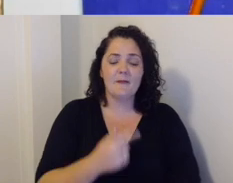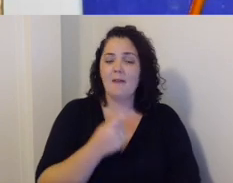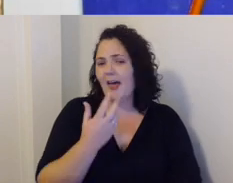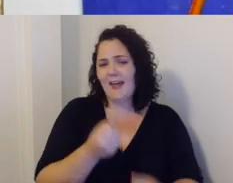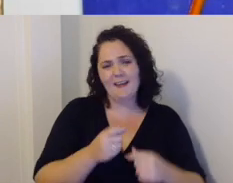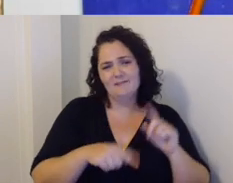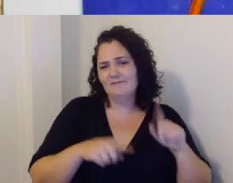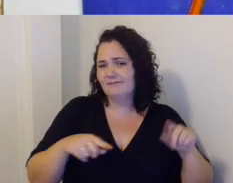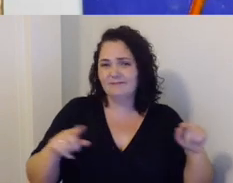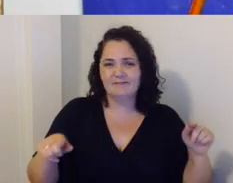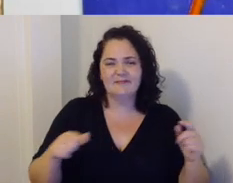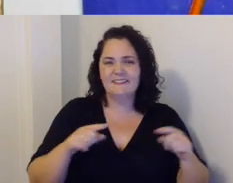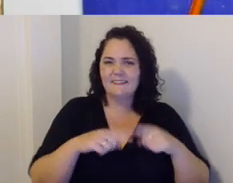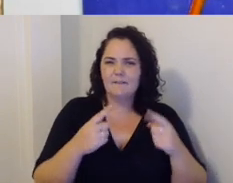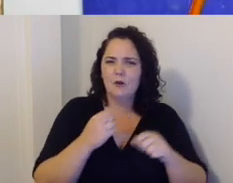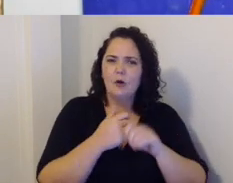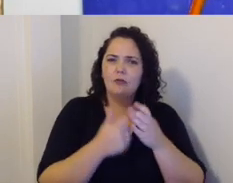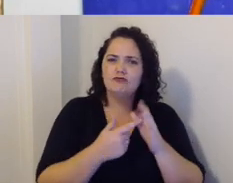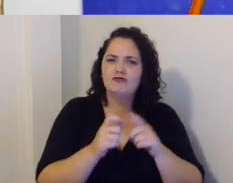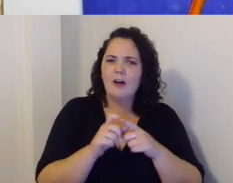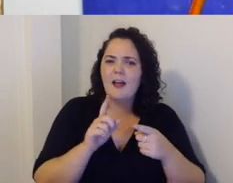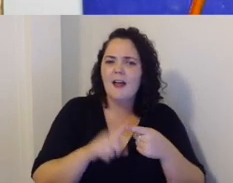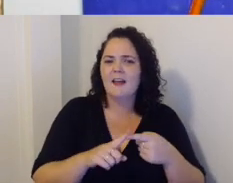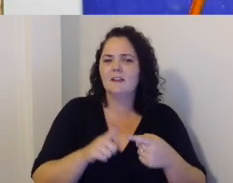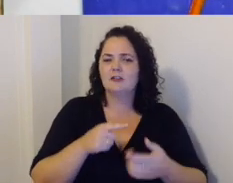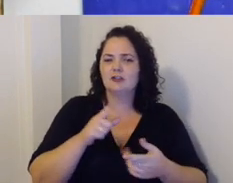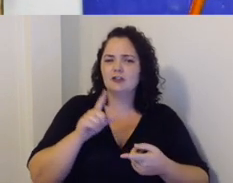are different grades of chalks, different grades of calcium carbonate but yes you're dealing with